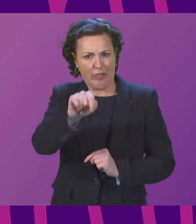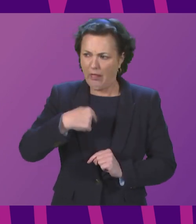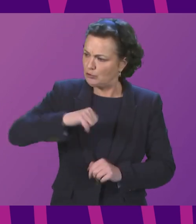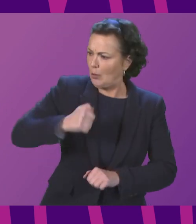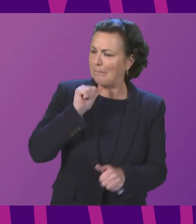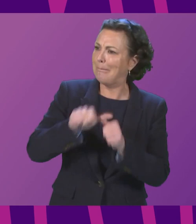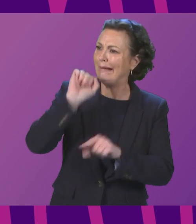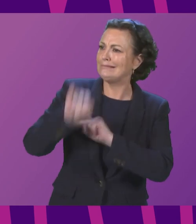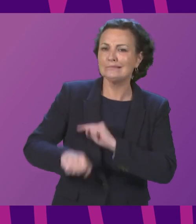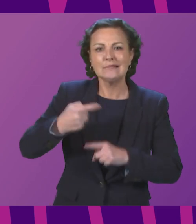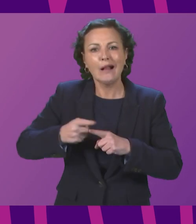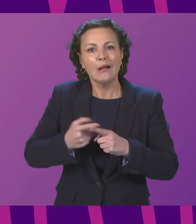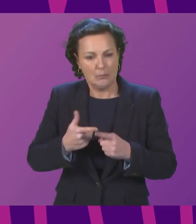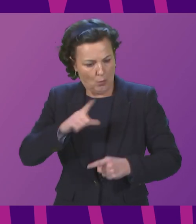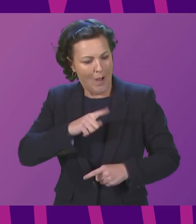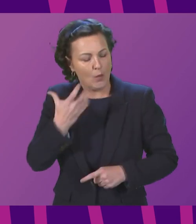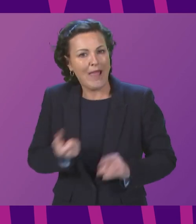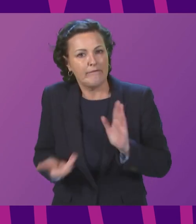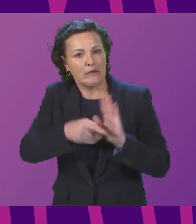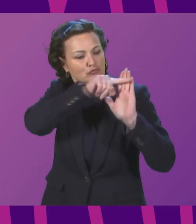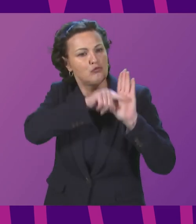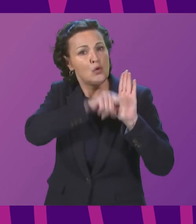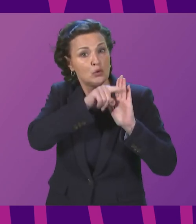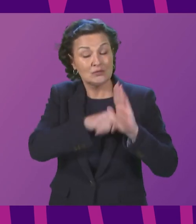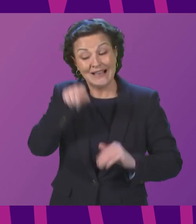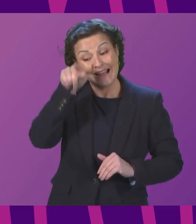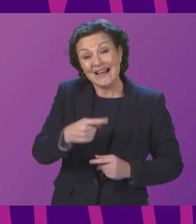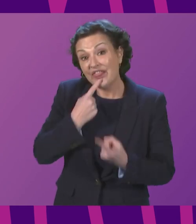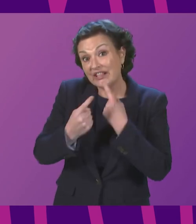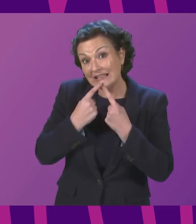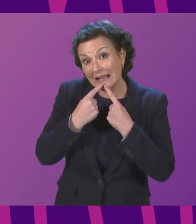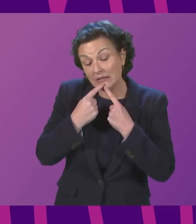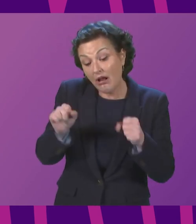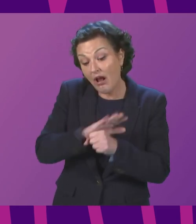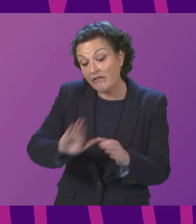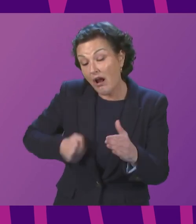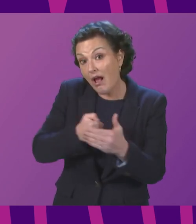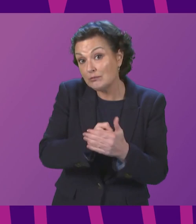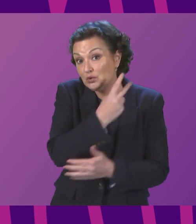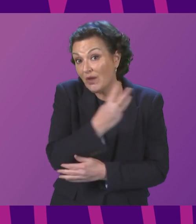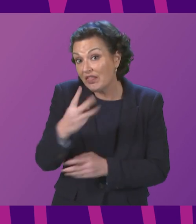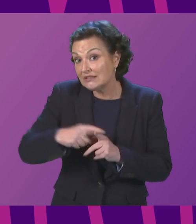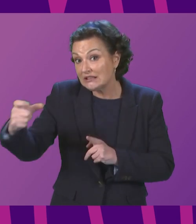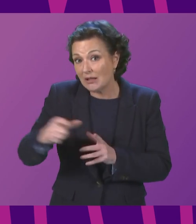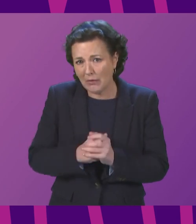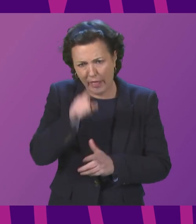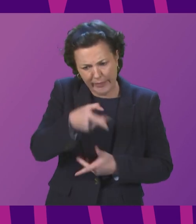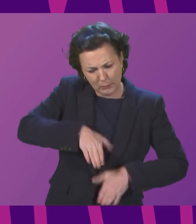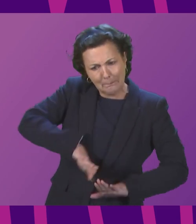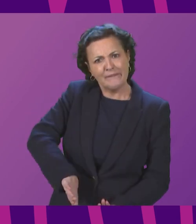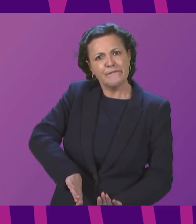here. The data that he used covered the period up to 23 December, which was before restrictions